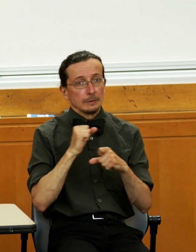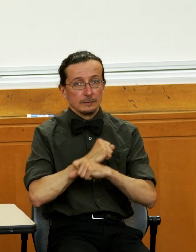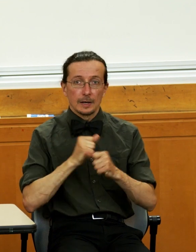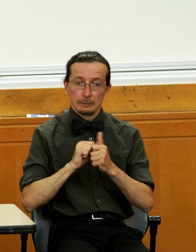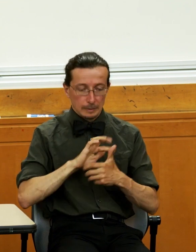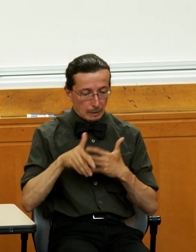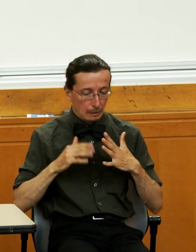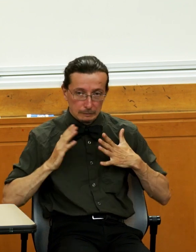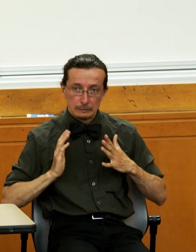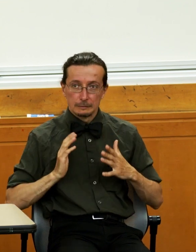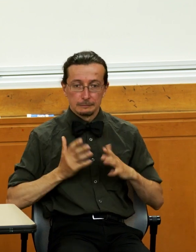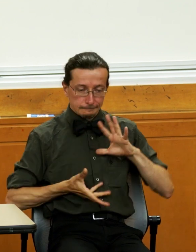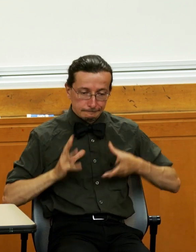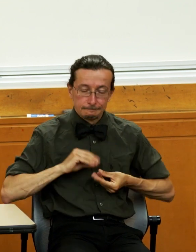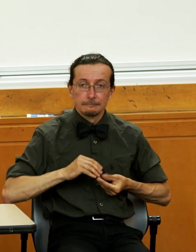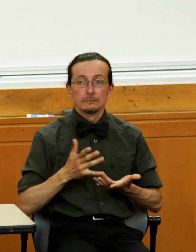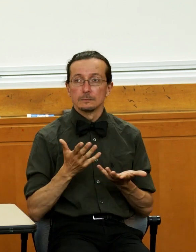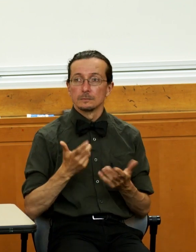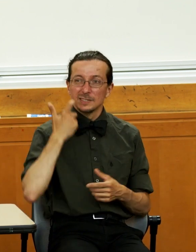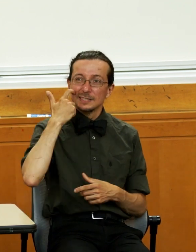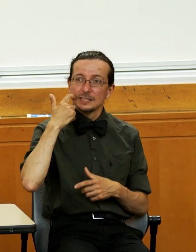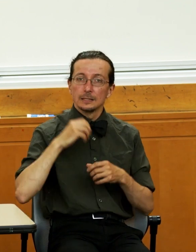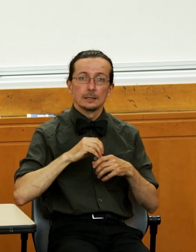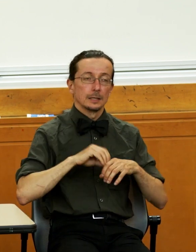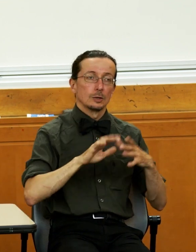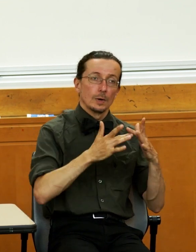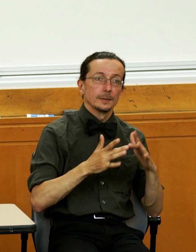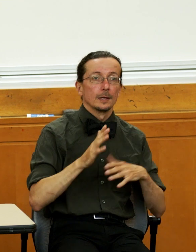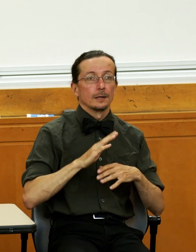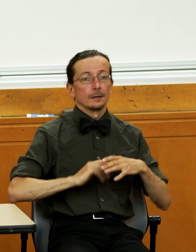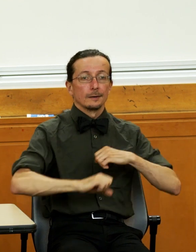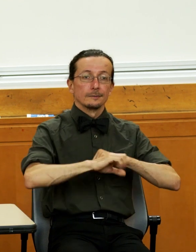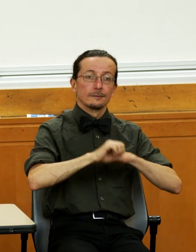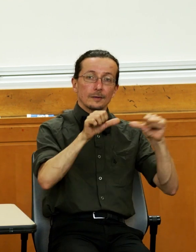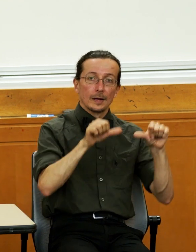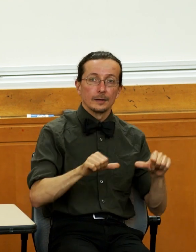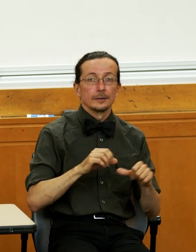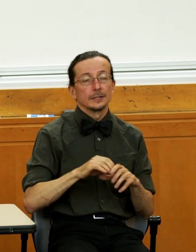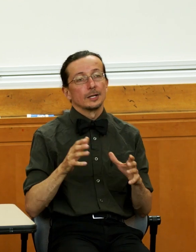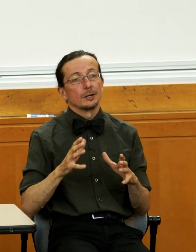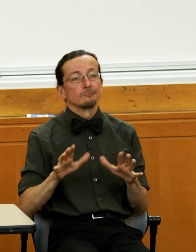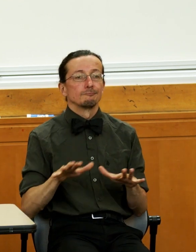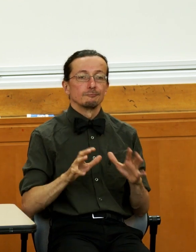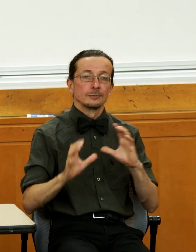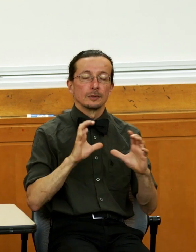“In recent years, on websites, on flyers, and in informal conversations, we've witnessed people add